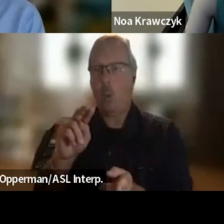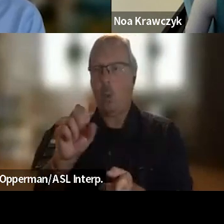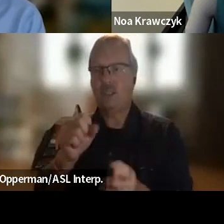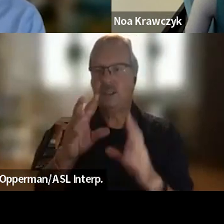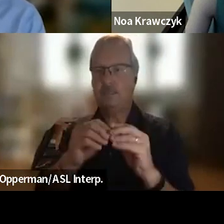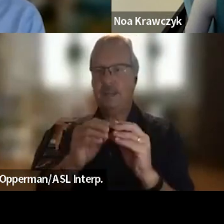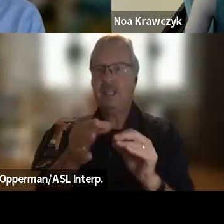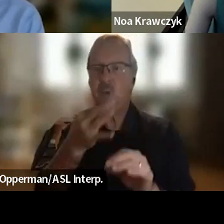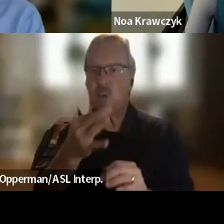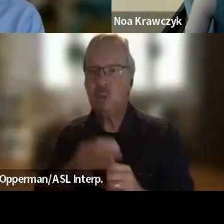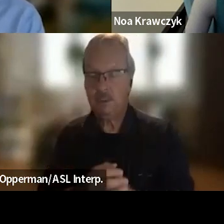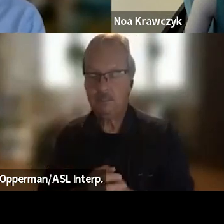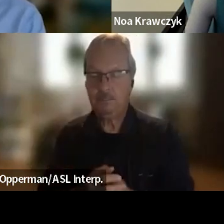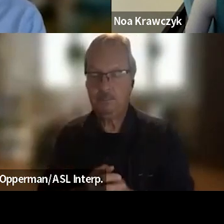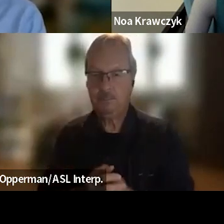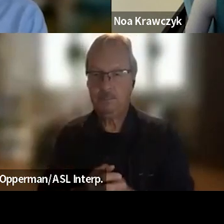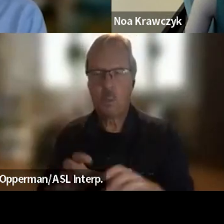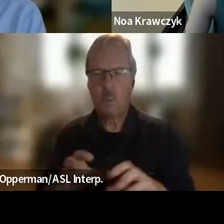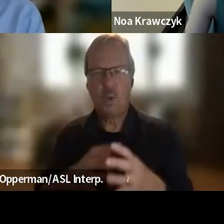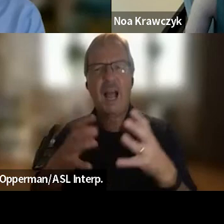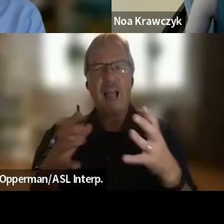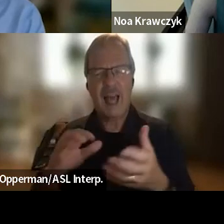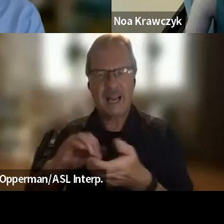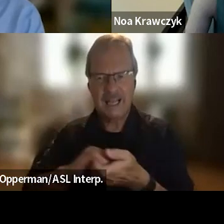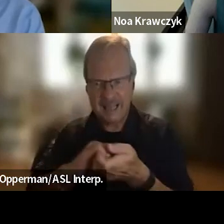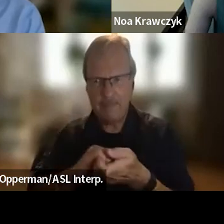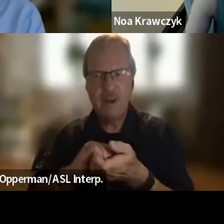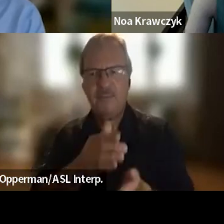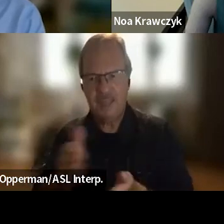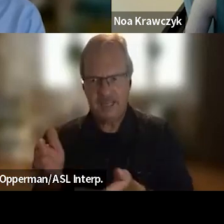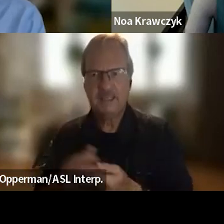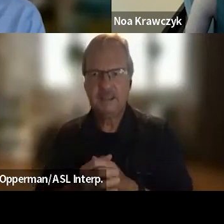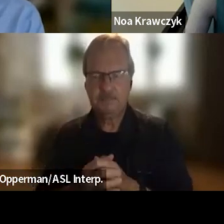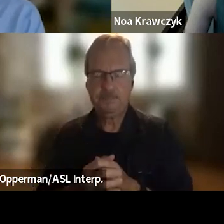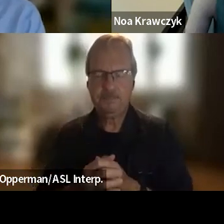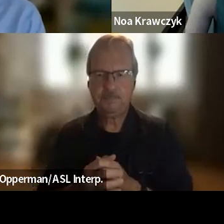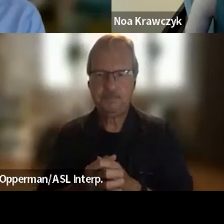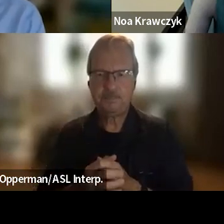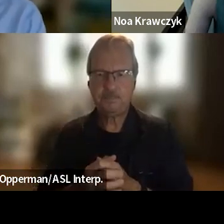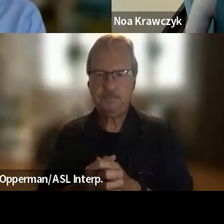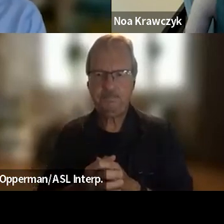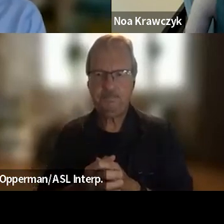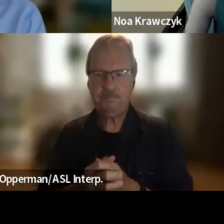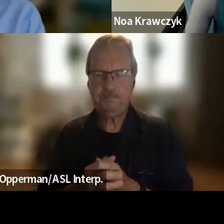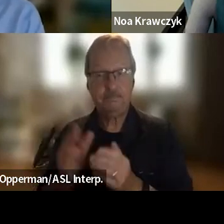So we're doing a lot of collaborative things. And so, hopefully... Thank you.